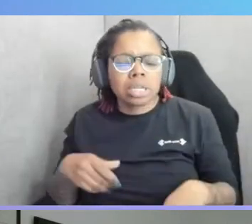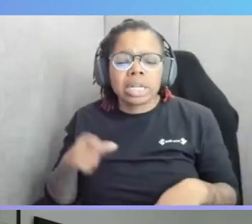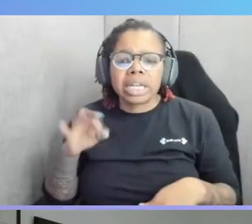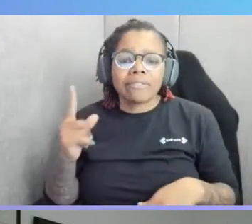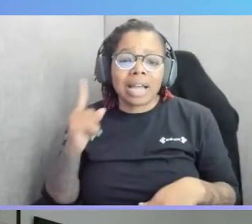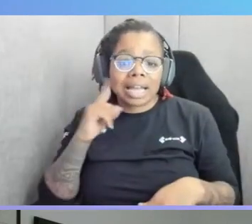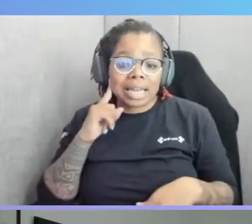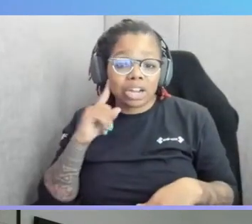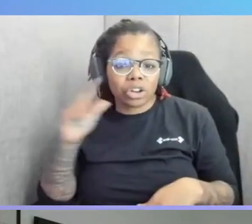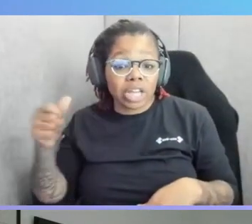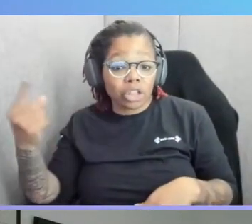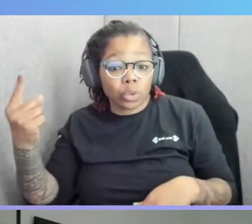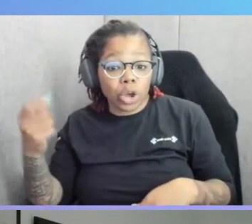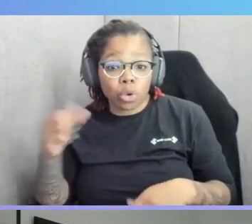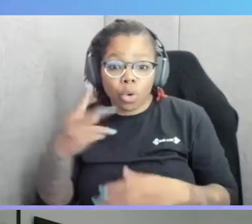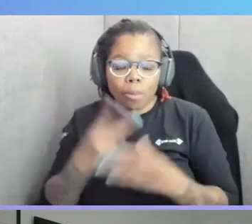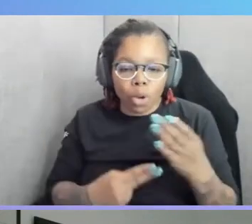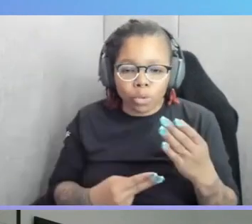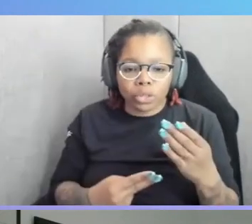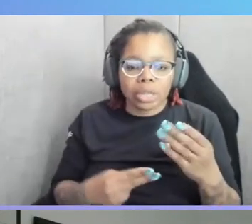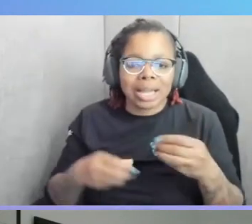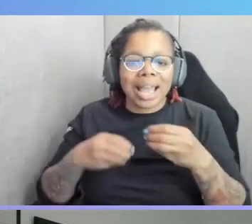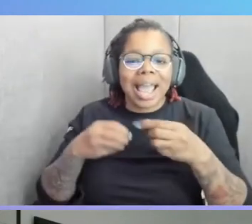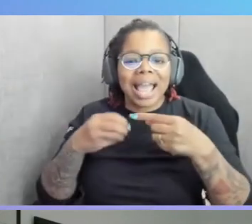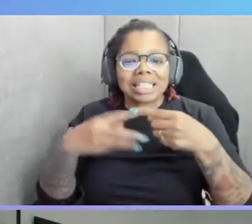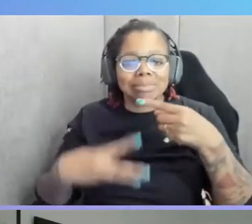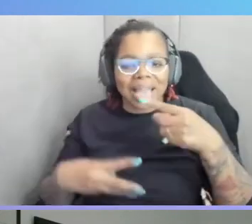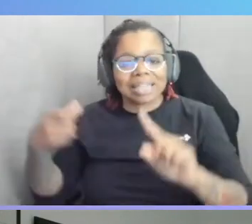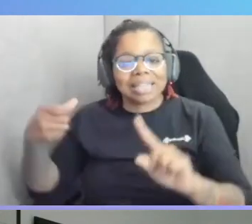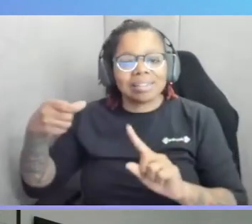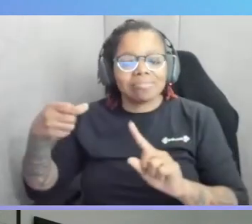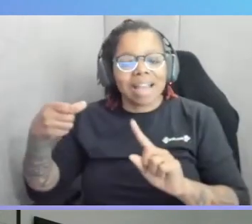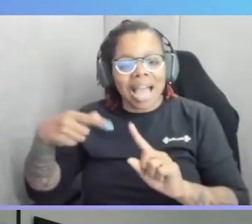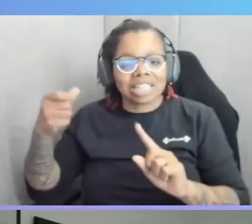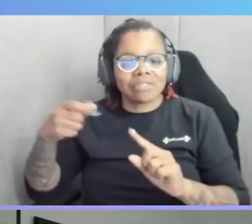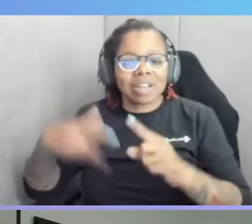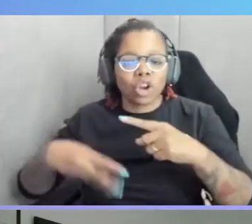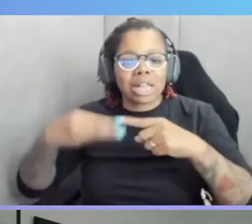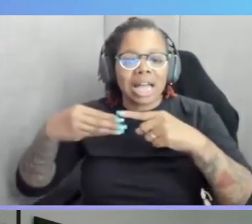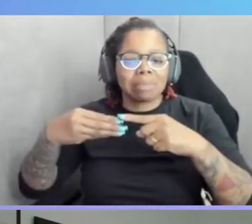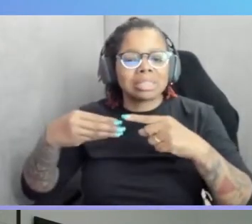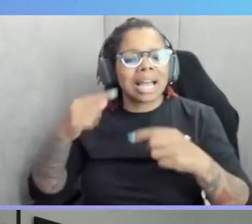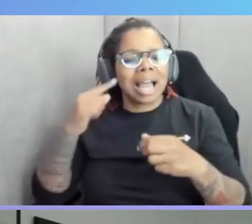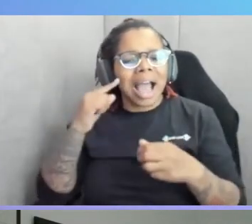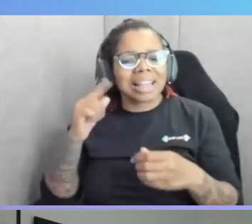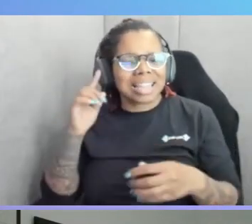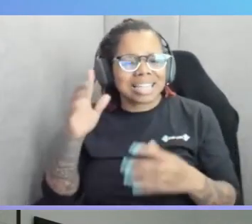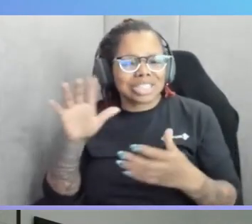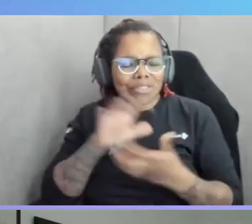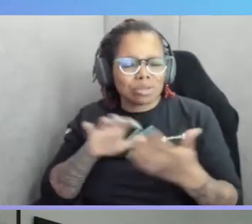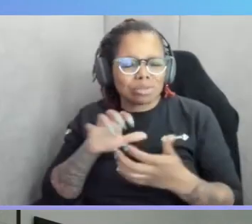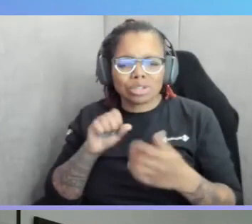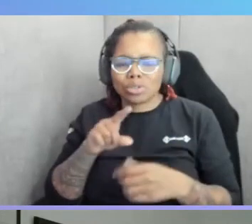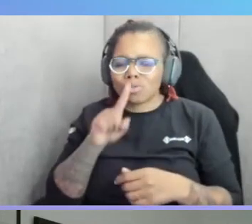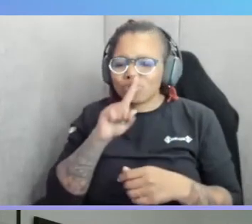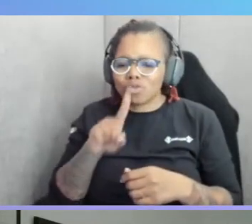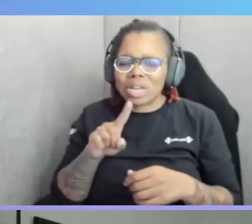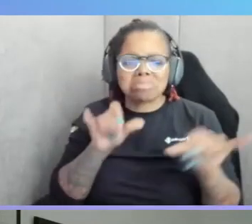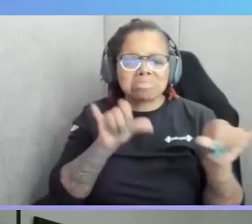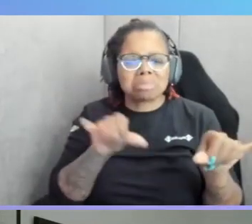the other one or both. You know, expanded activate to collapse. I think it gets confusing and so it was really consistent across